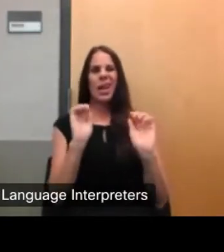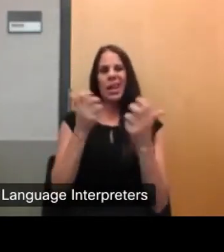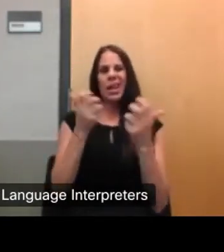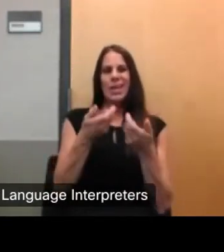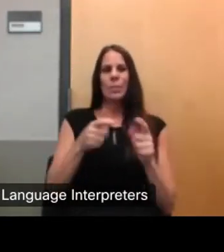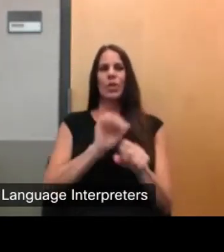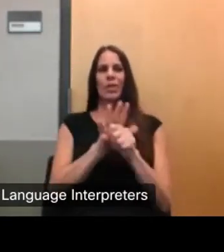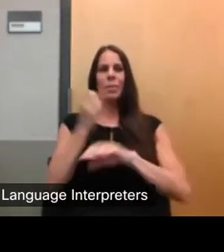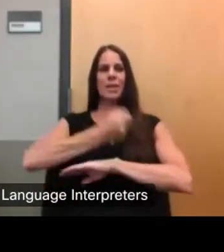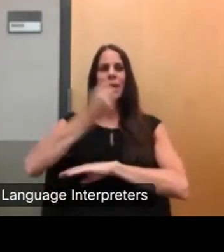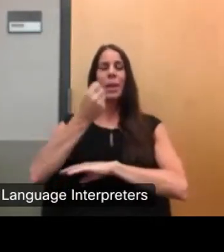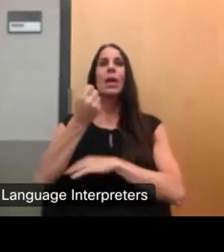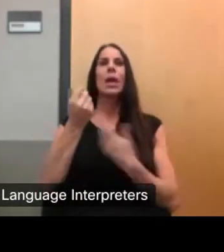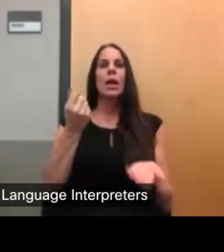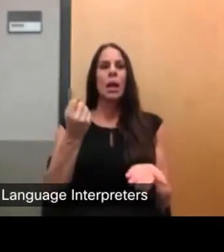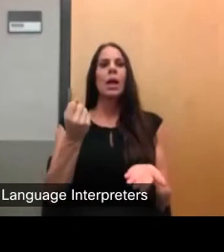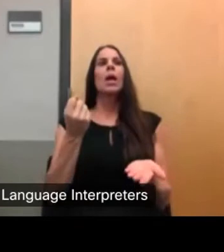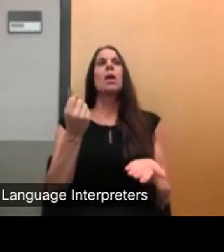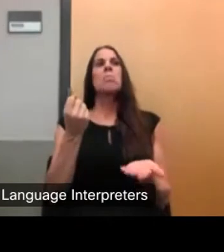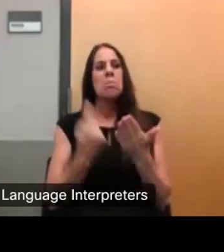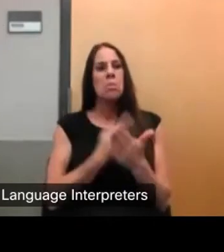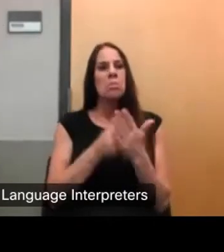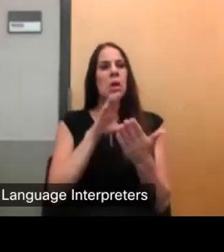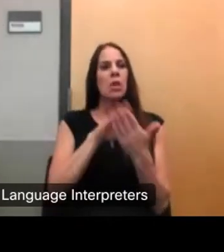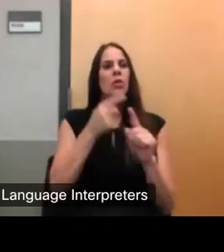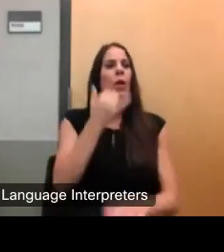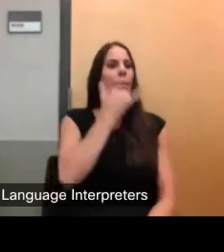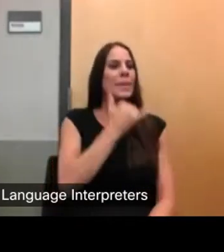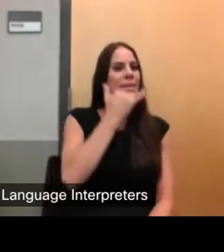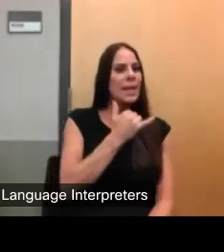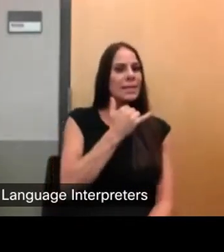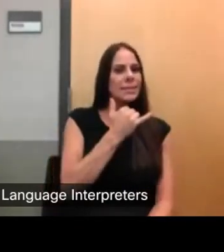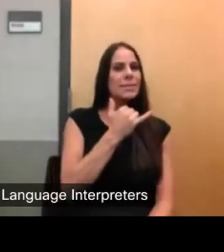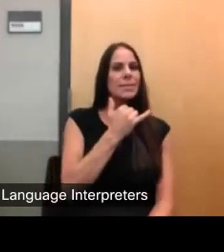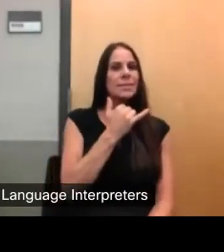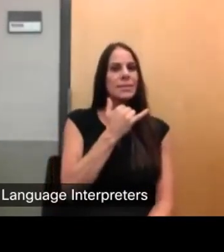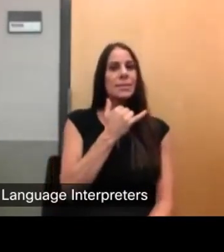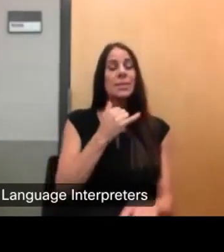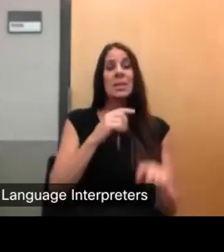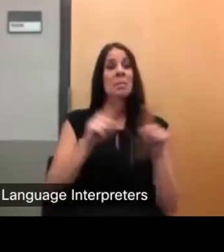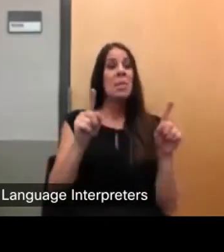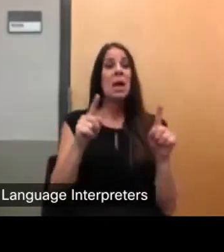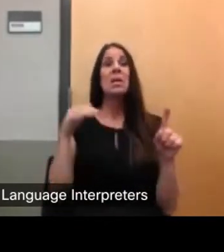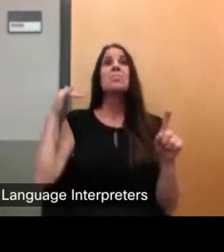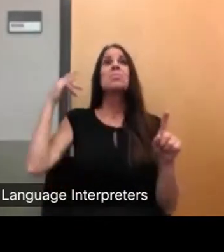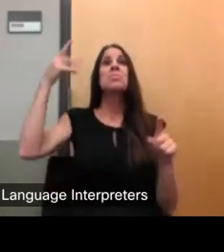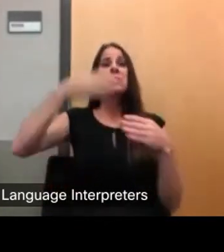and sometimes learn from our mistakes. But in the end, saw the benefit of it, I think